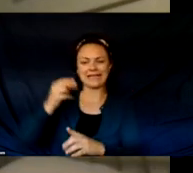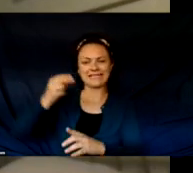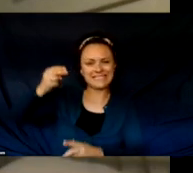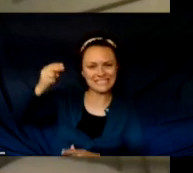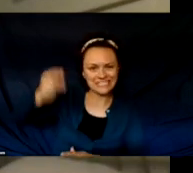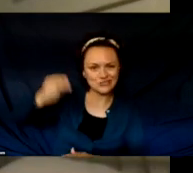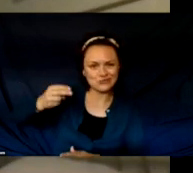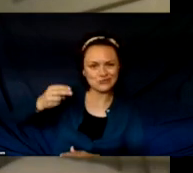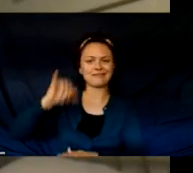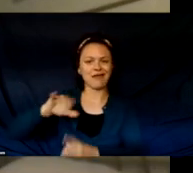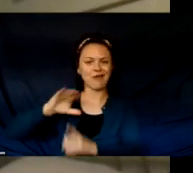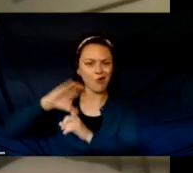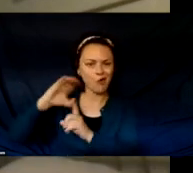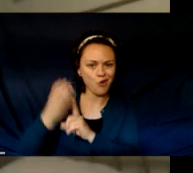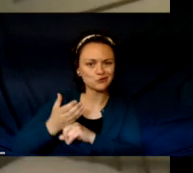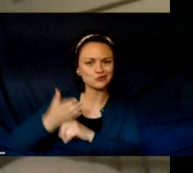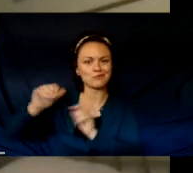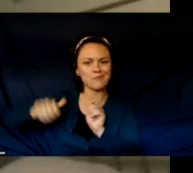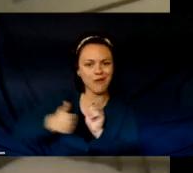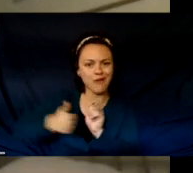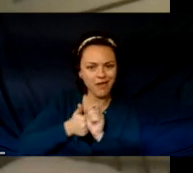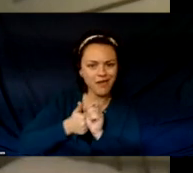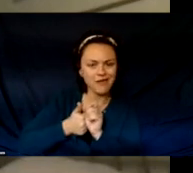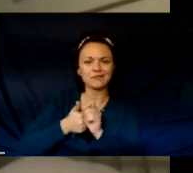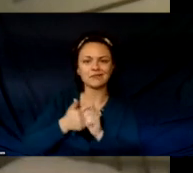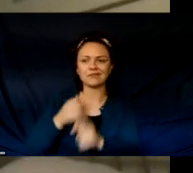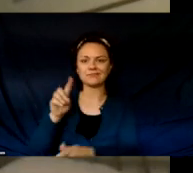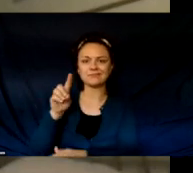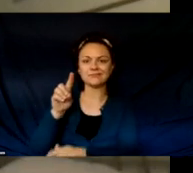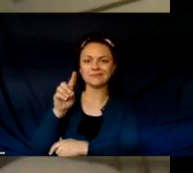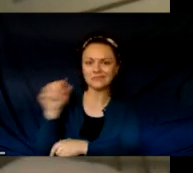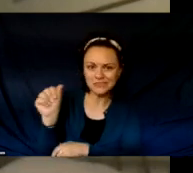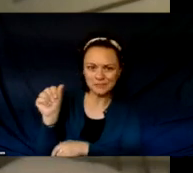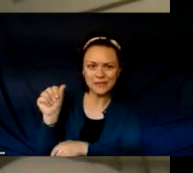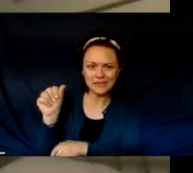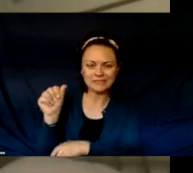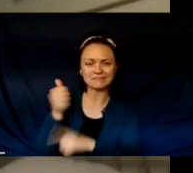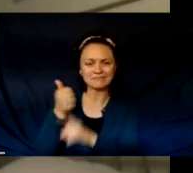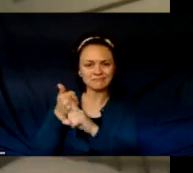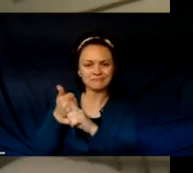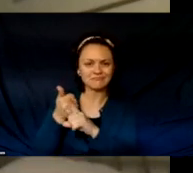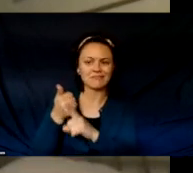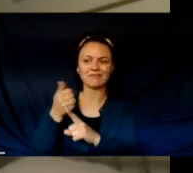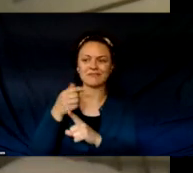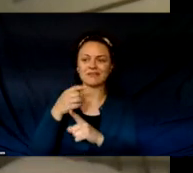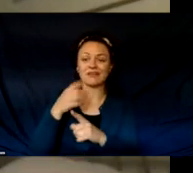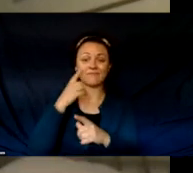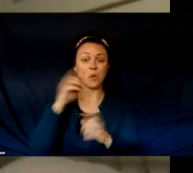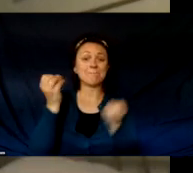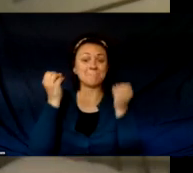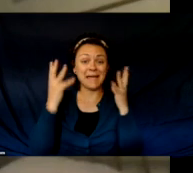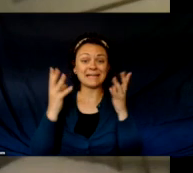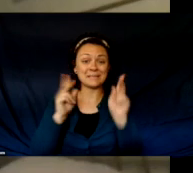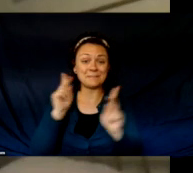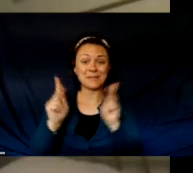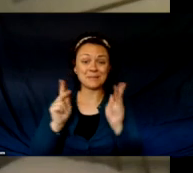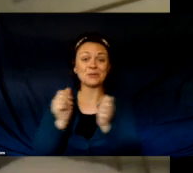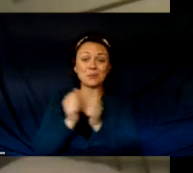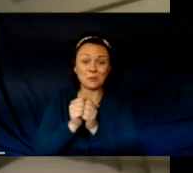understand that disability for a lot of people with disabilities, and some people with disabilities